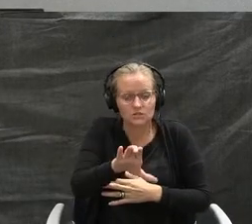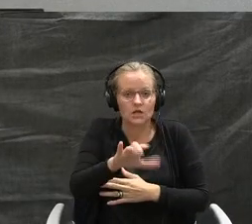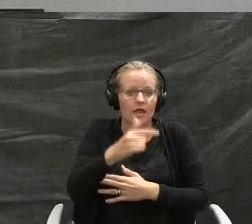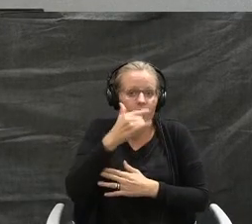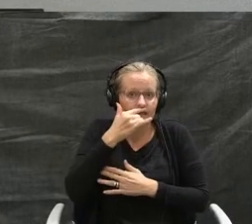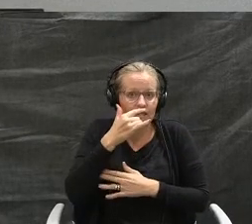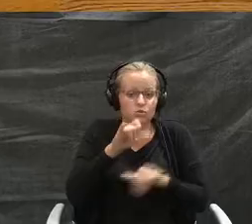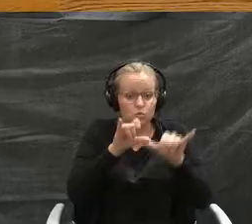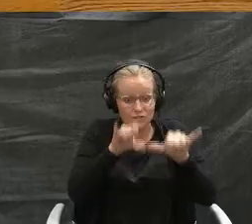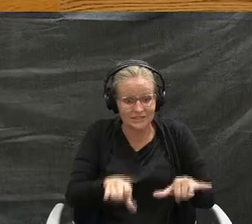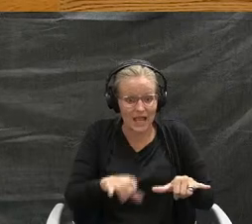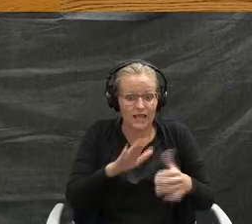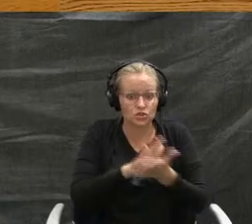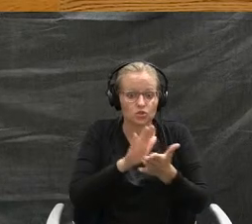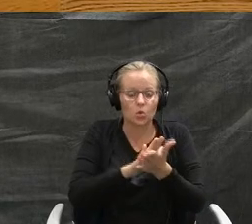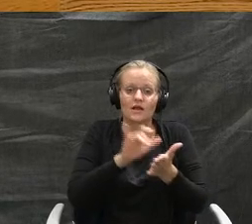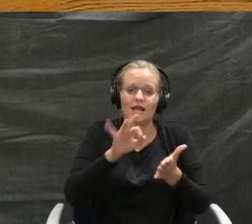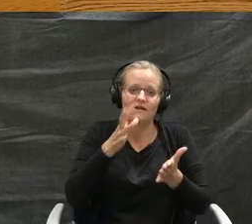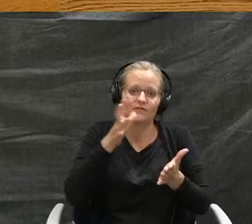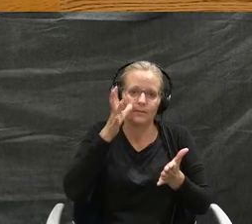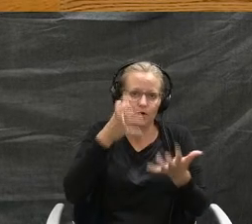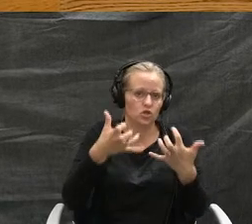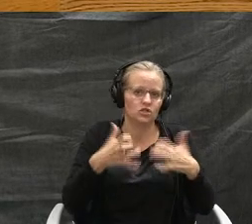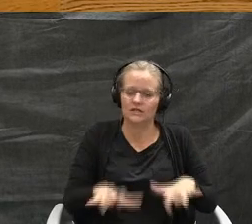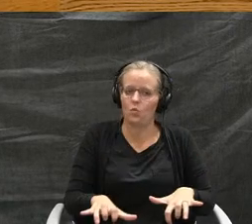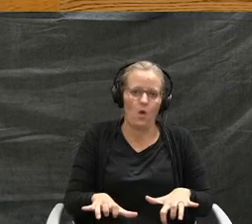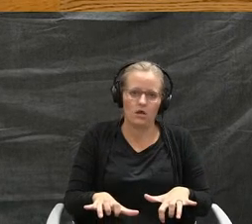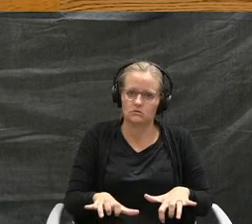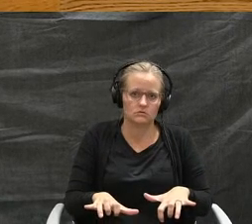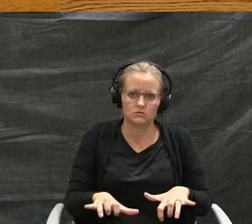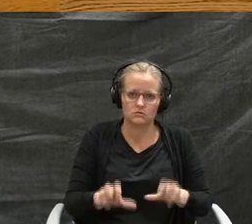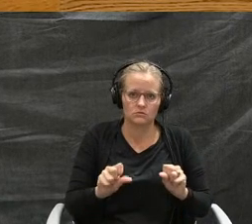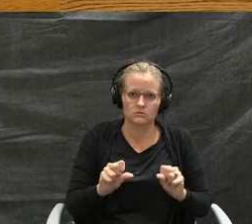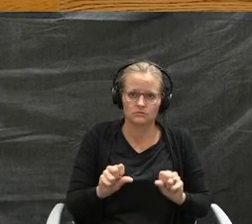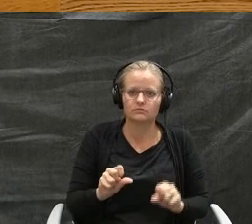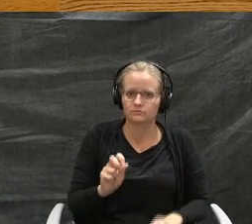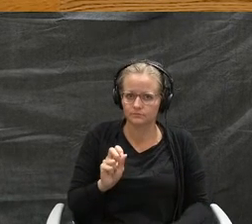OK. Thank you mark sorry I bought it ahead of you, thank